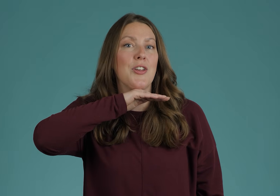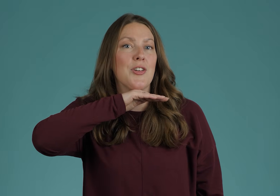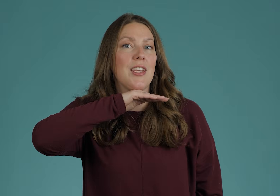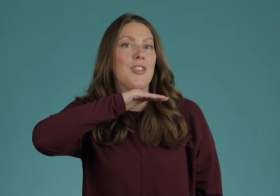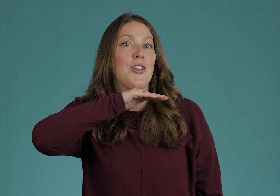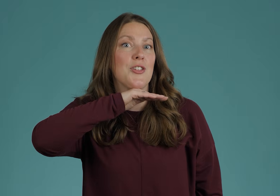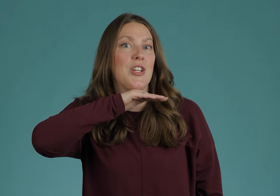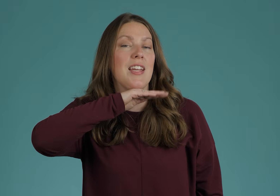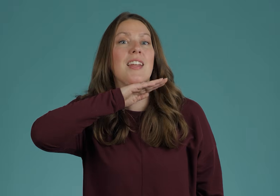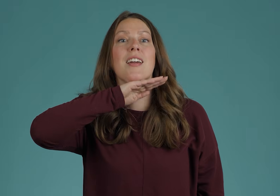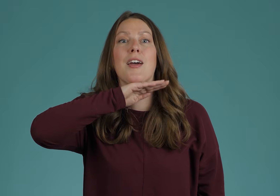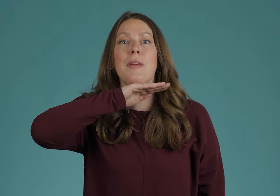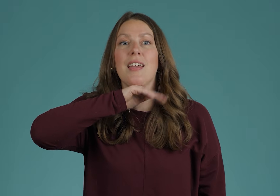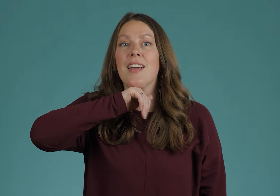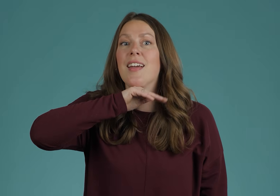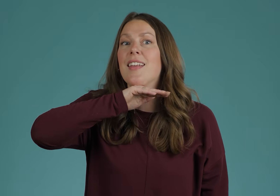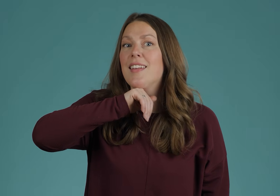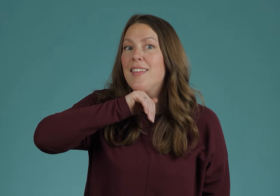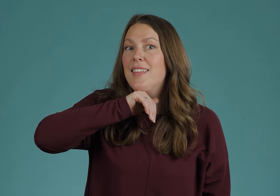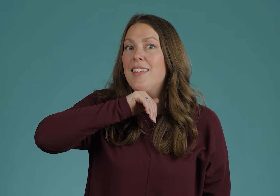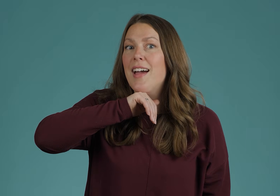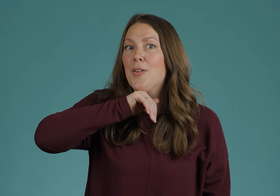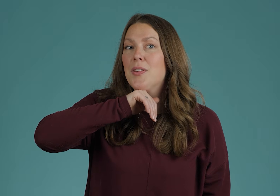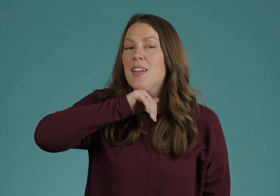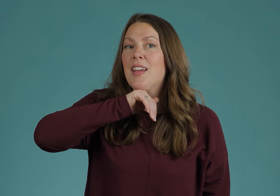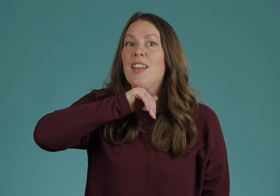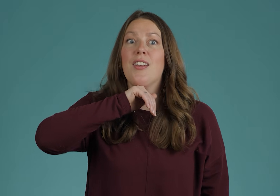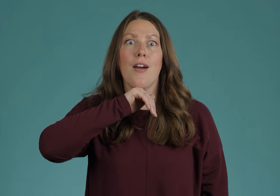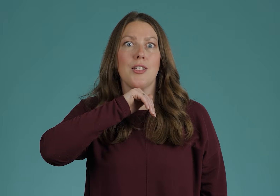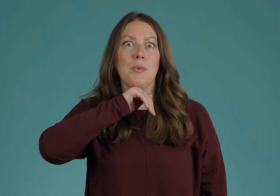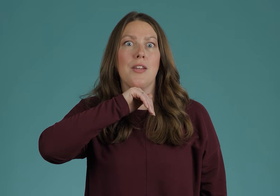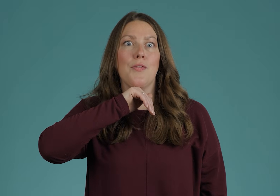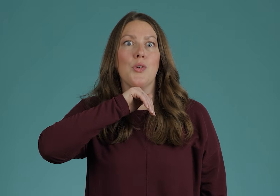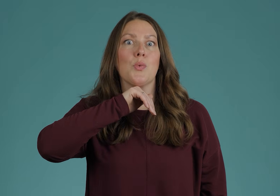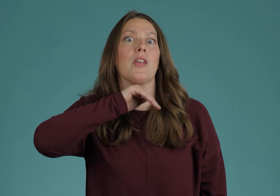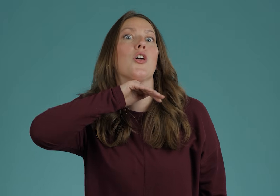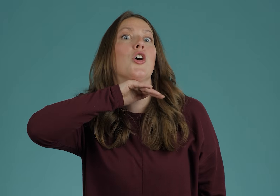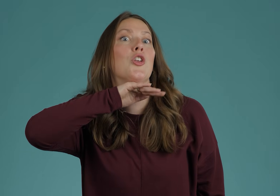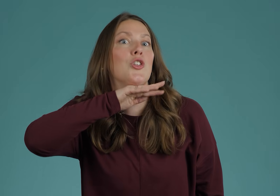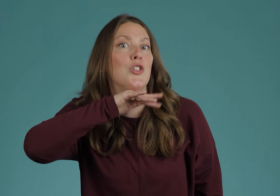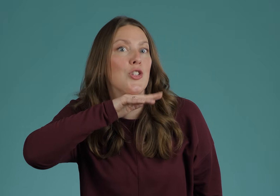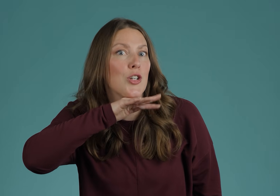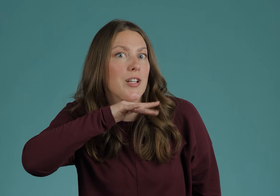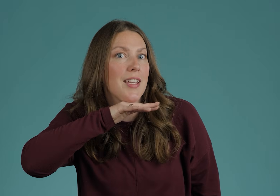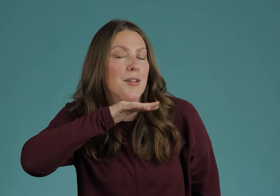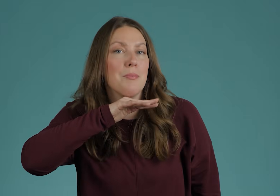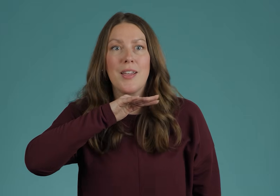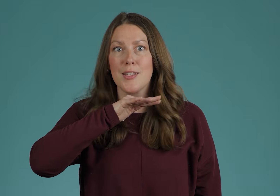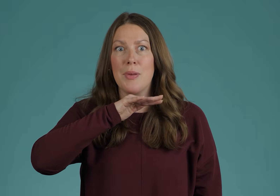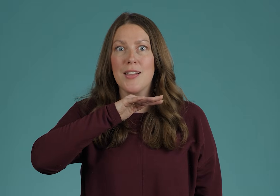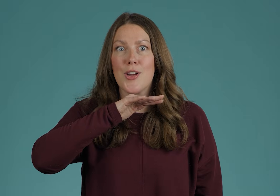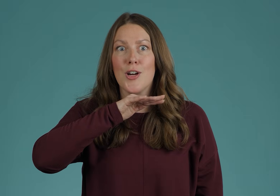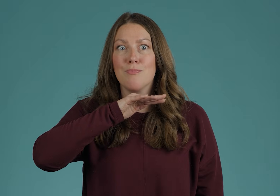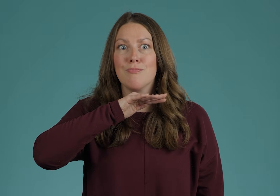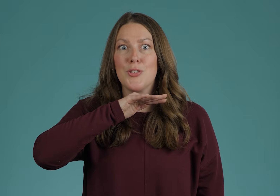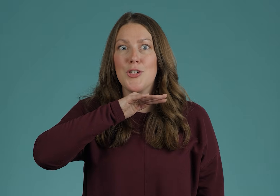underneath your chin coming down. Not to